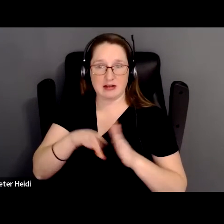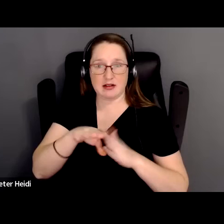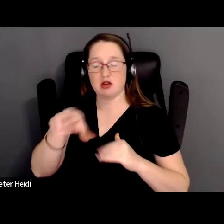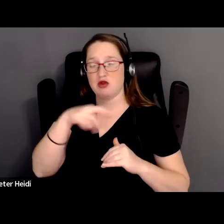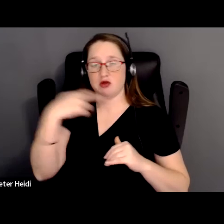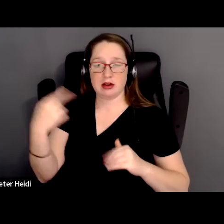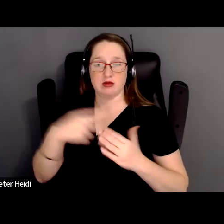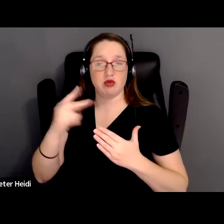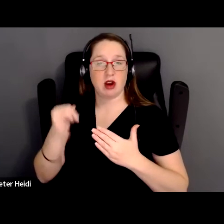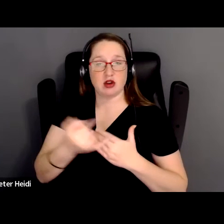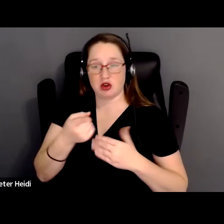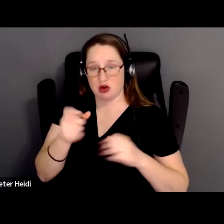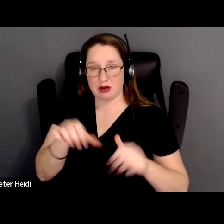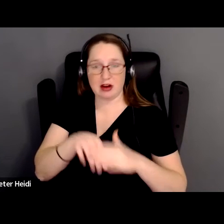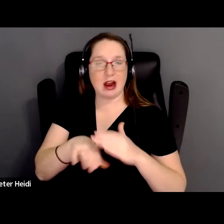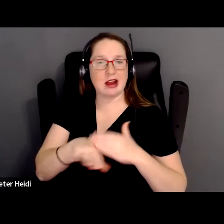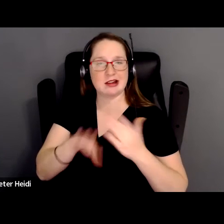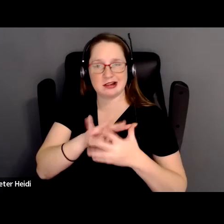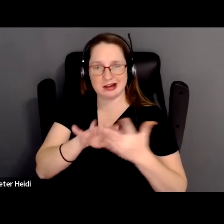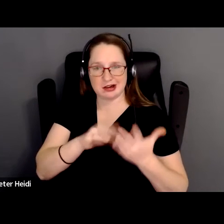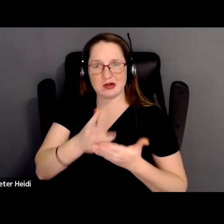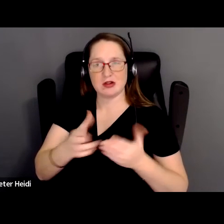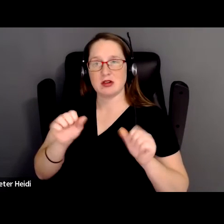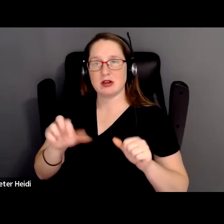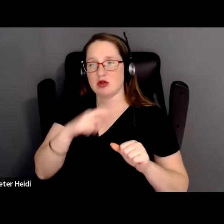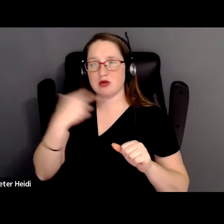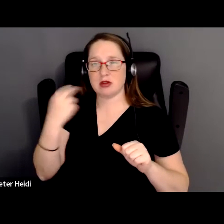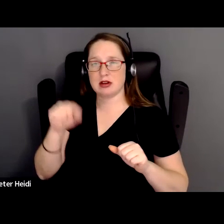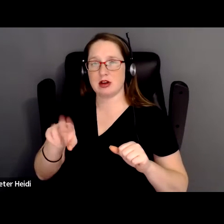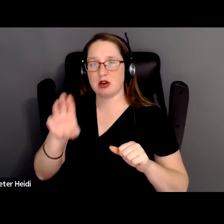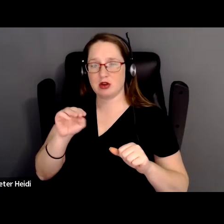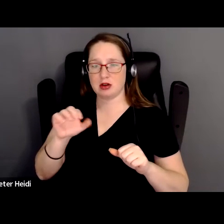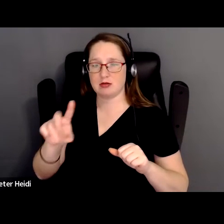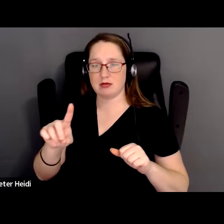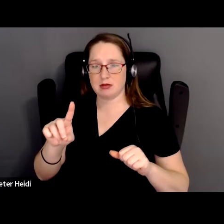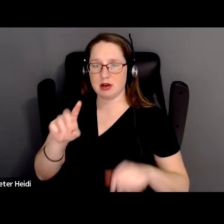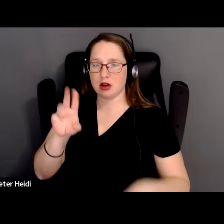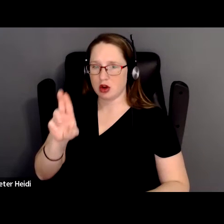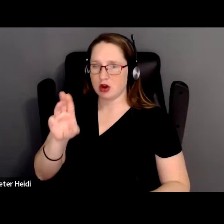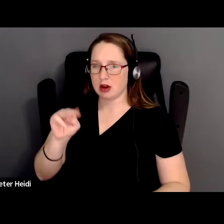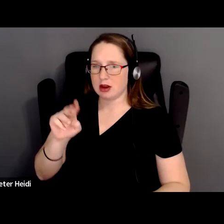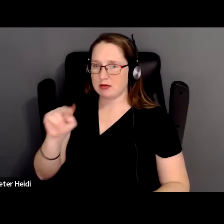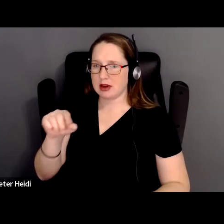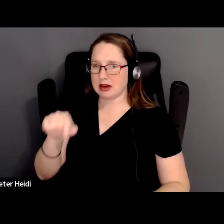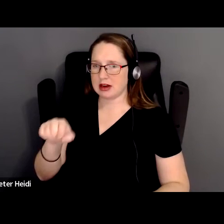You can access all those resources at risk mit Edu. We have infographics available